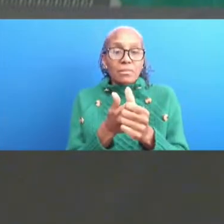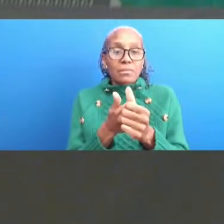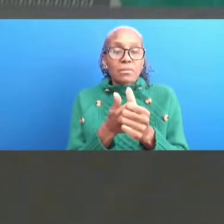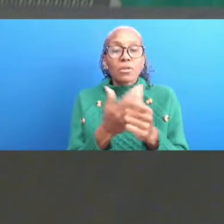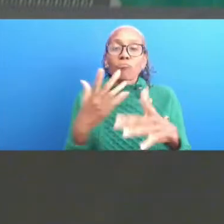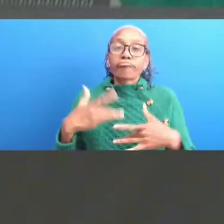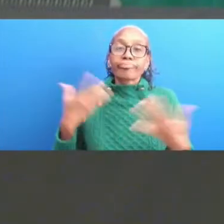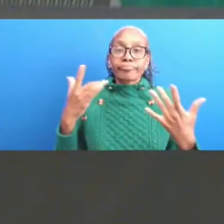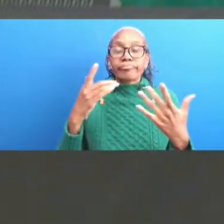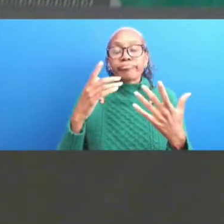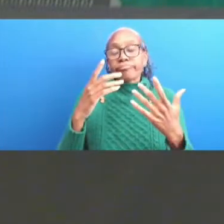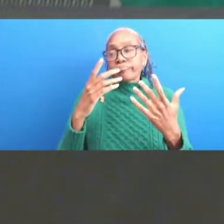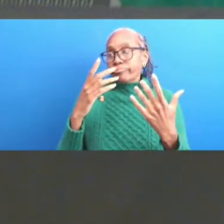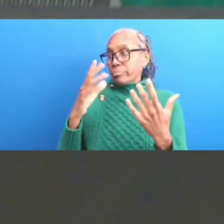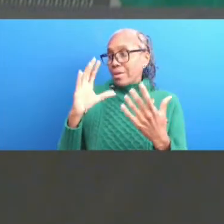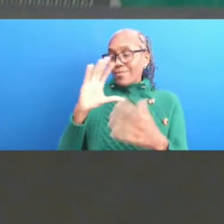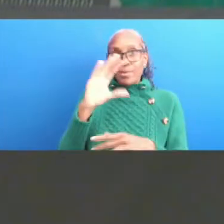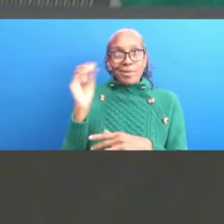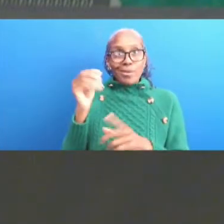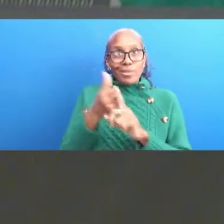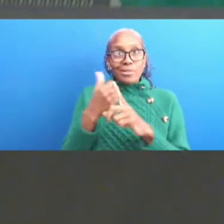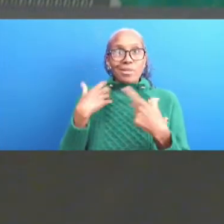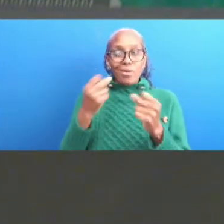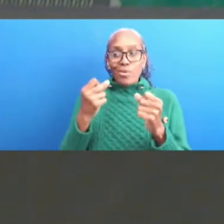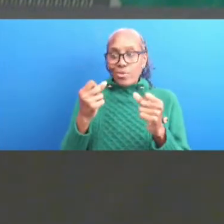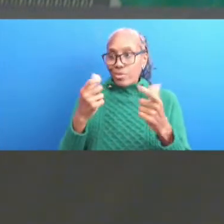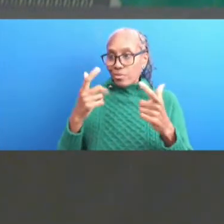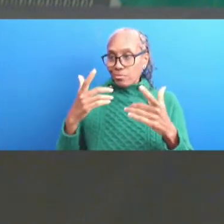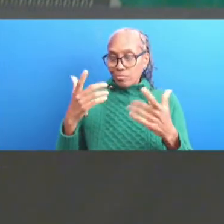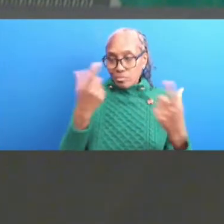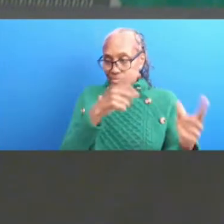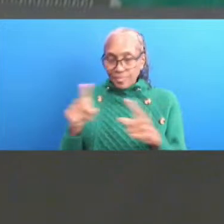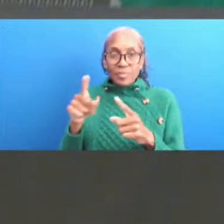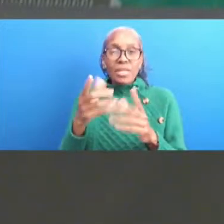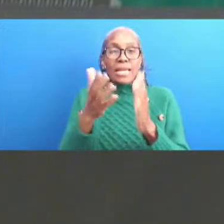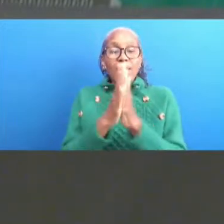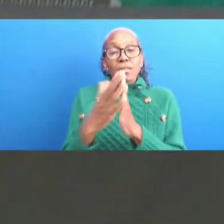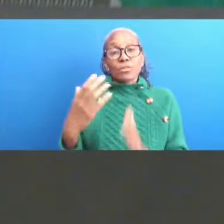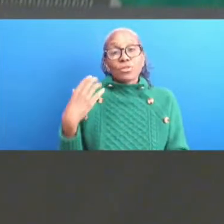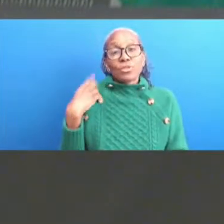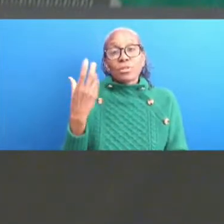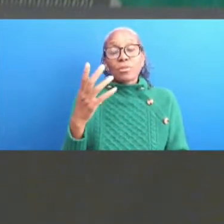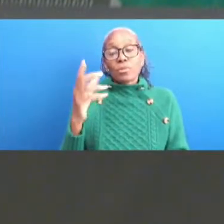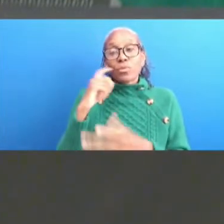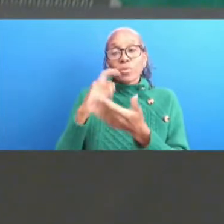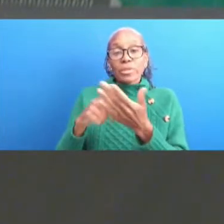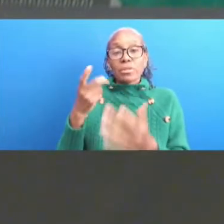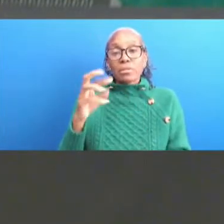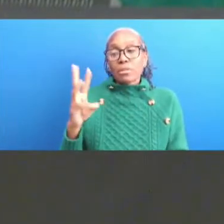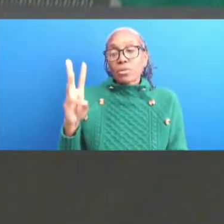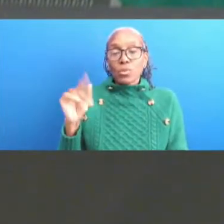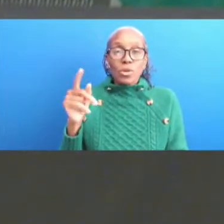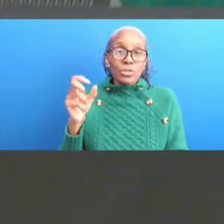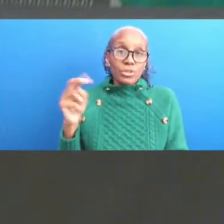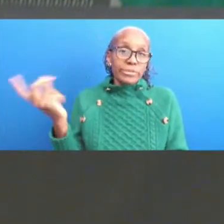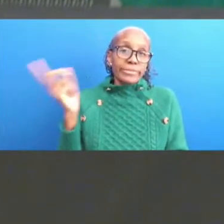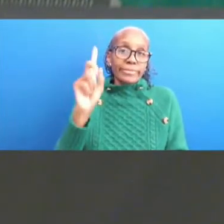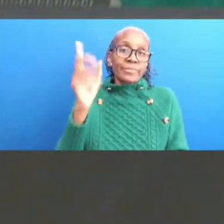HE'S GOING TO PROVIDE YOU AN UPDATE ON THE STATE OF THE